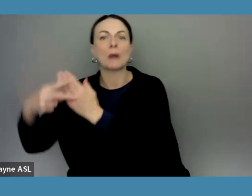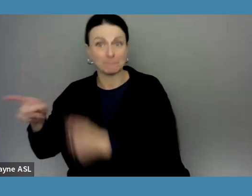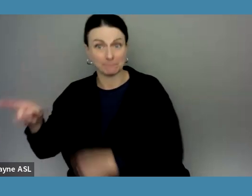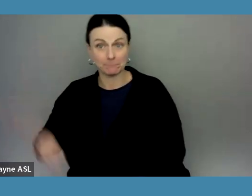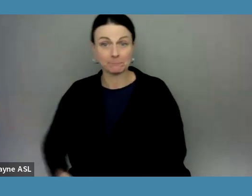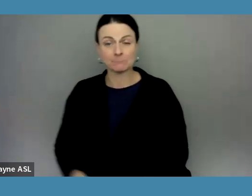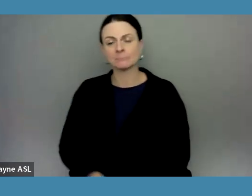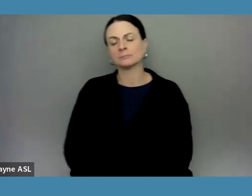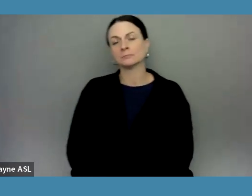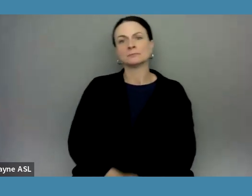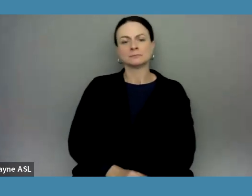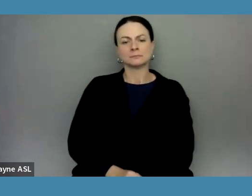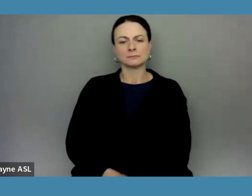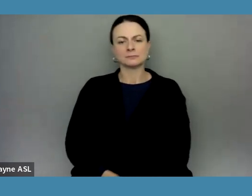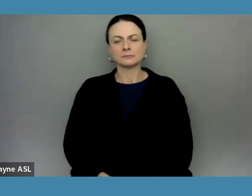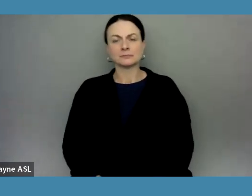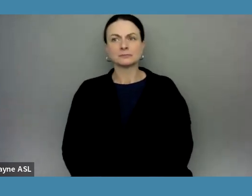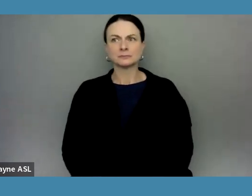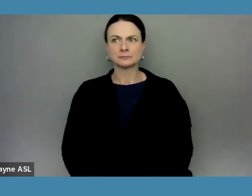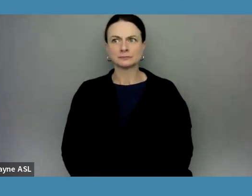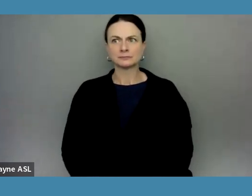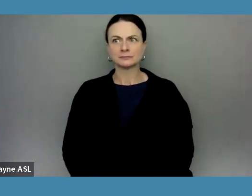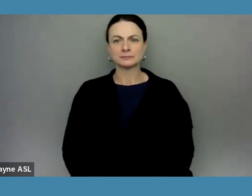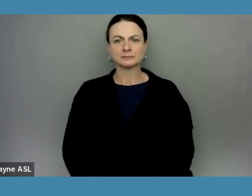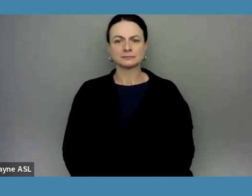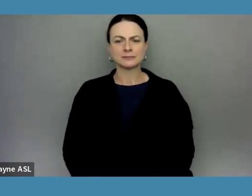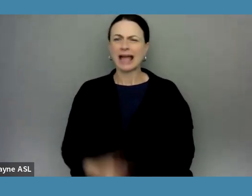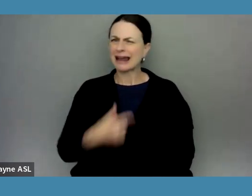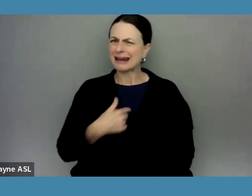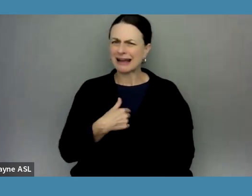And if, I'm not sure what you would